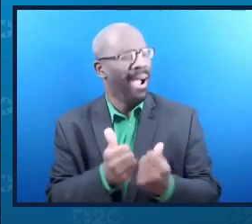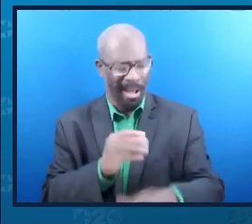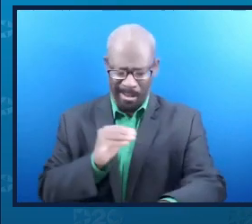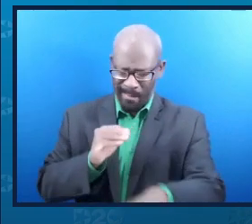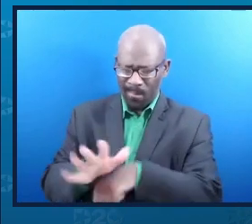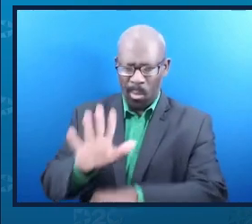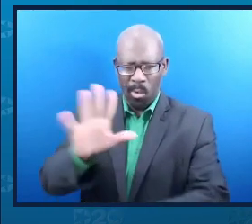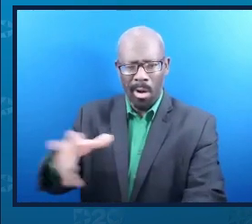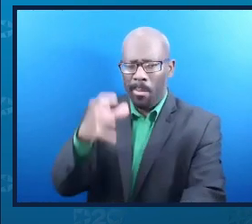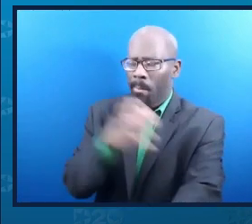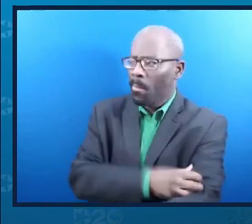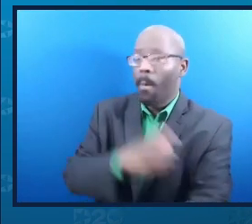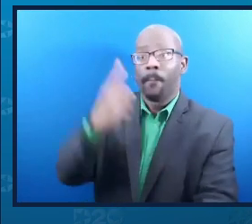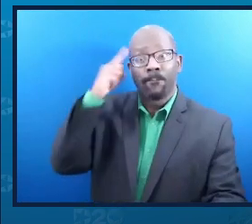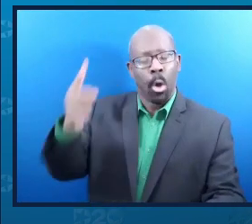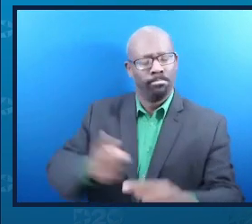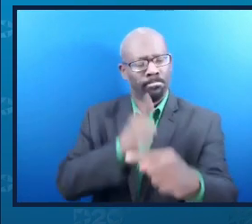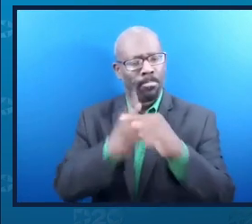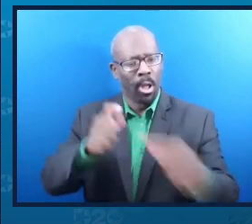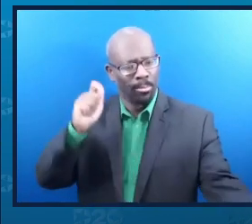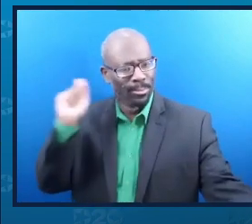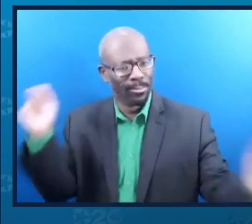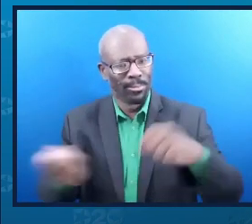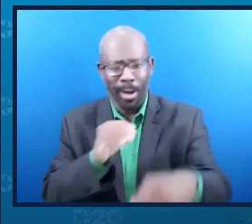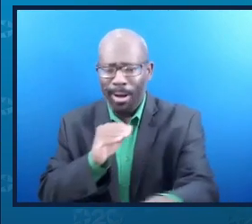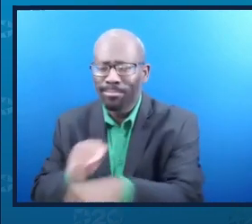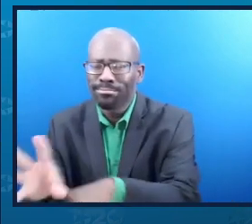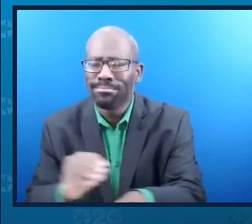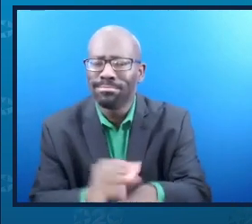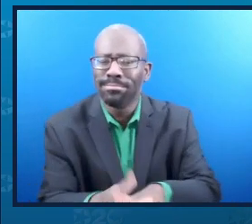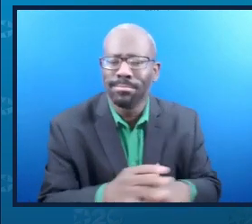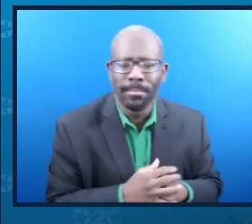WHO ARE WORKING TO CONFRONT THE